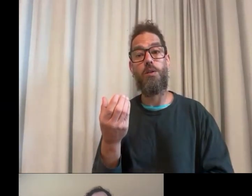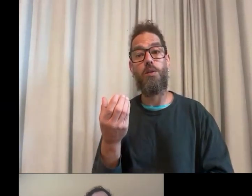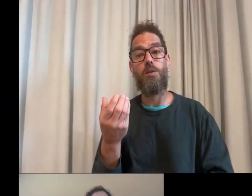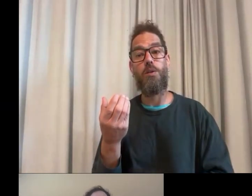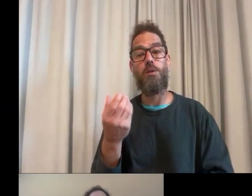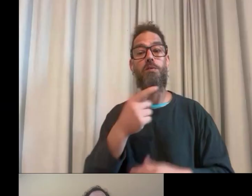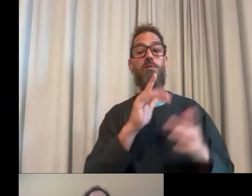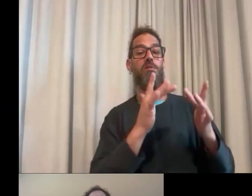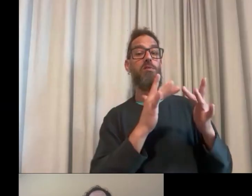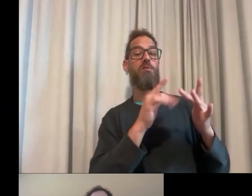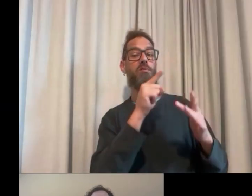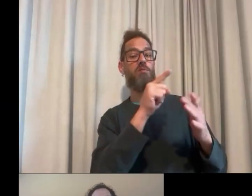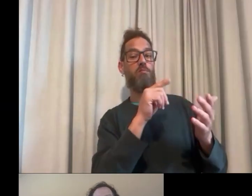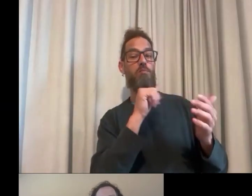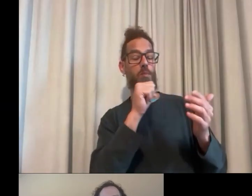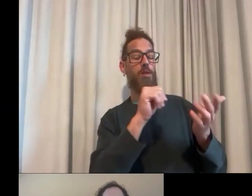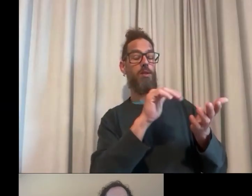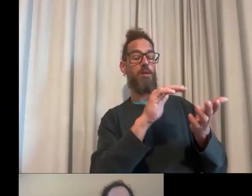The third group is non-web documents,